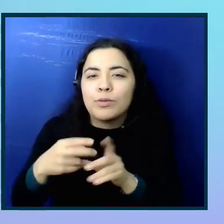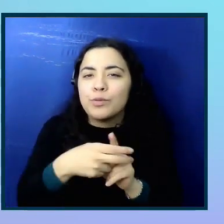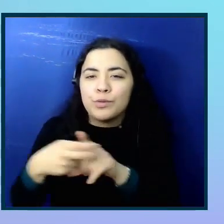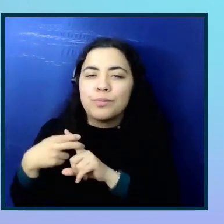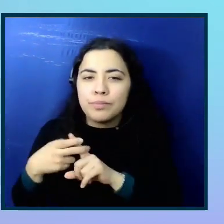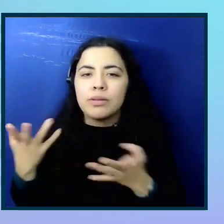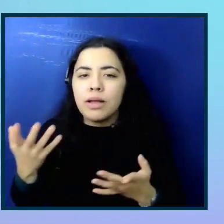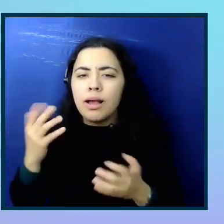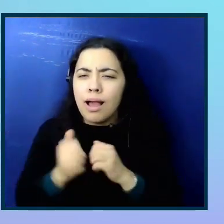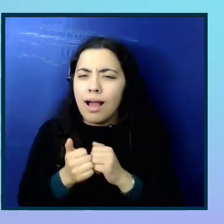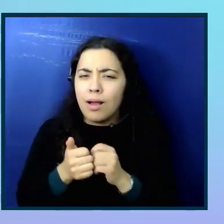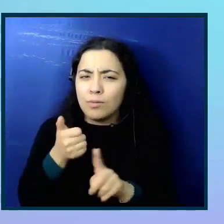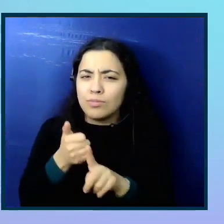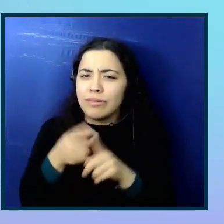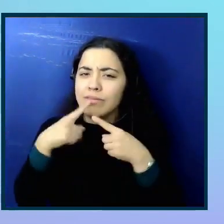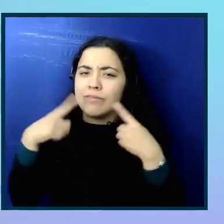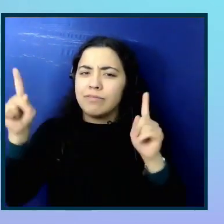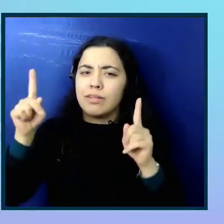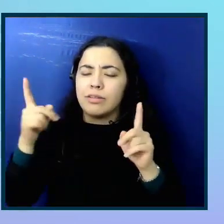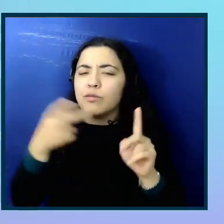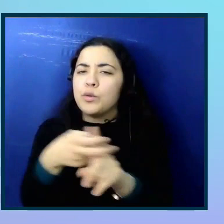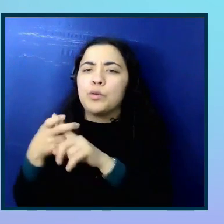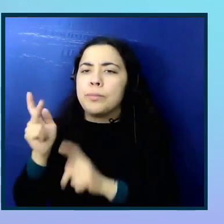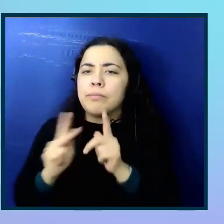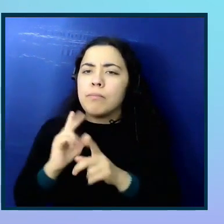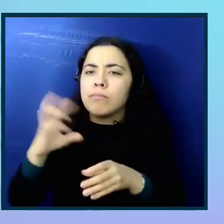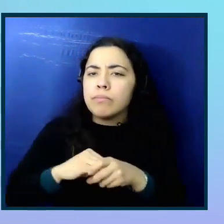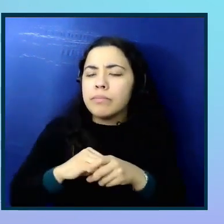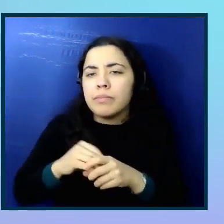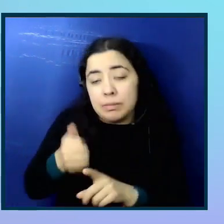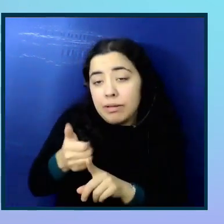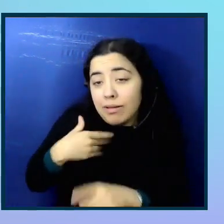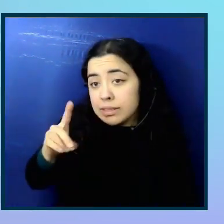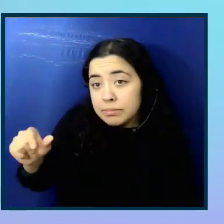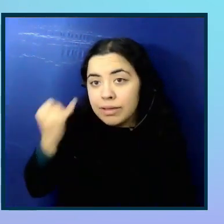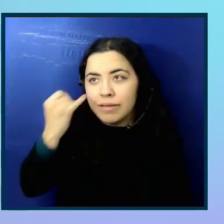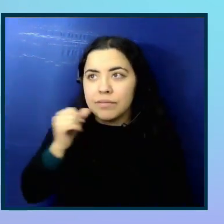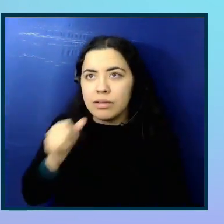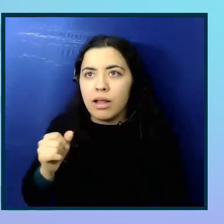So how do you effectively recruit participants with disabilities without compromising their privacy?